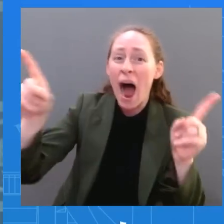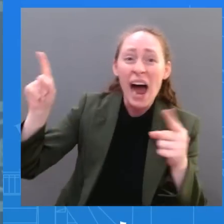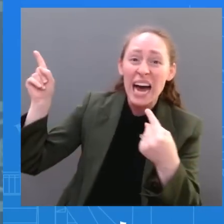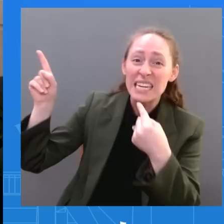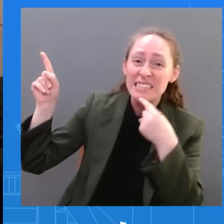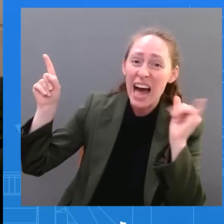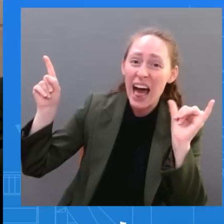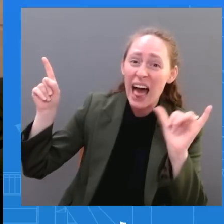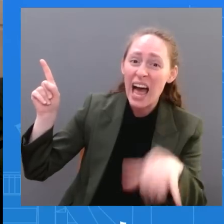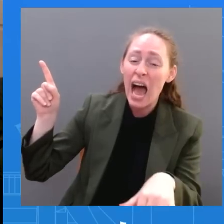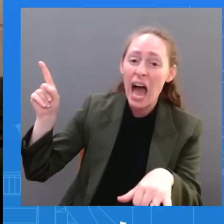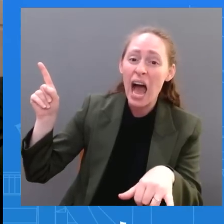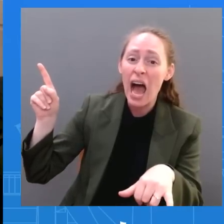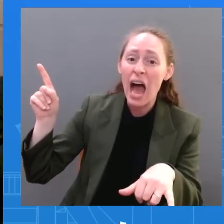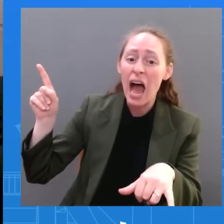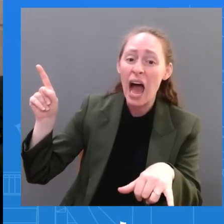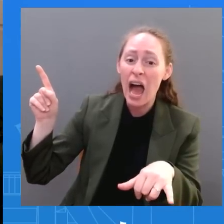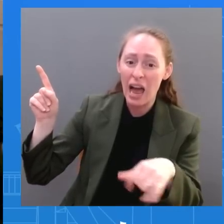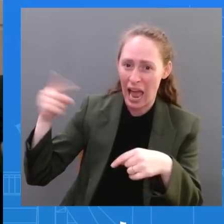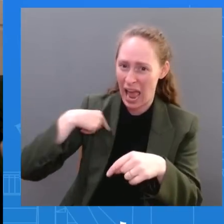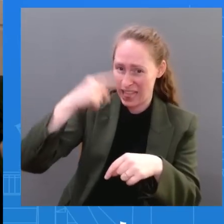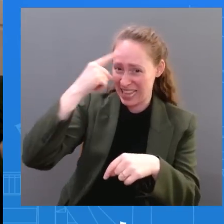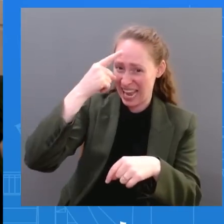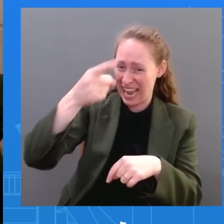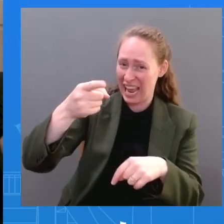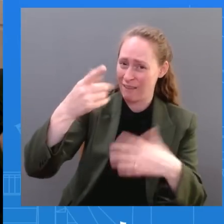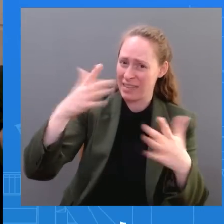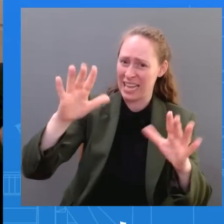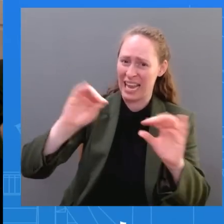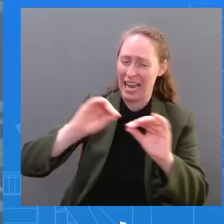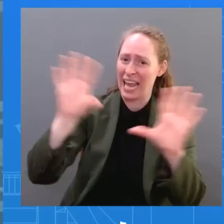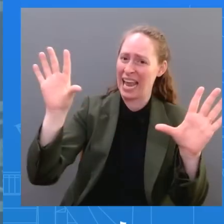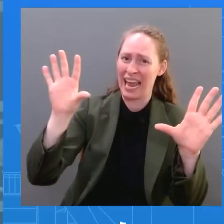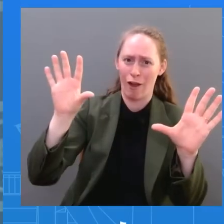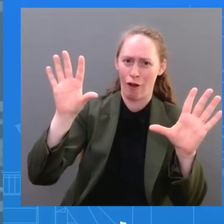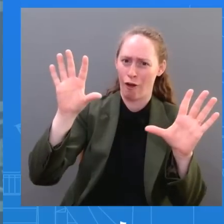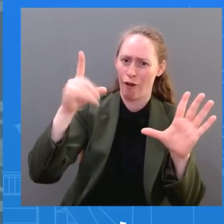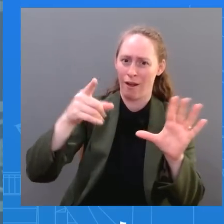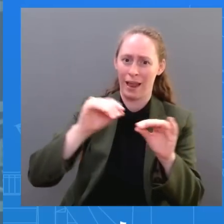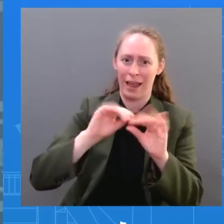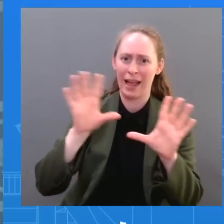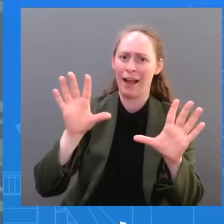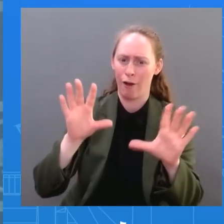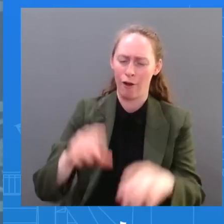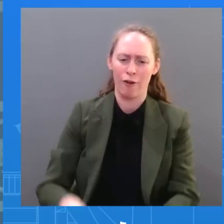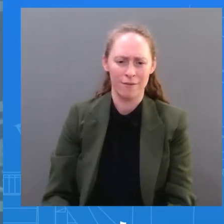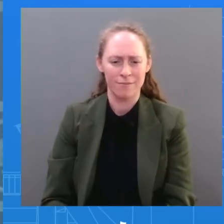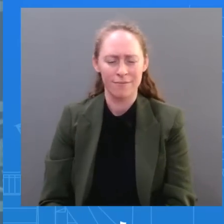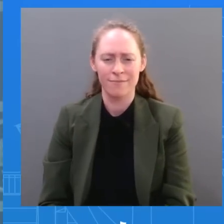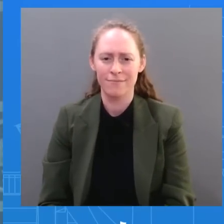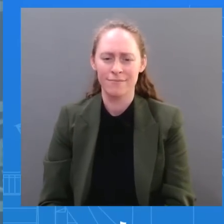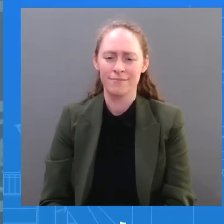How is that not him talking to his son about his overseas business dealings? Ms. Jean-Pierre: We're not -- from this podium, I am not going to talk about alleged materials